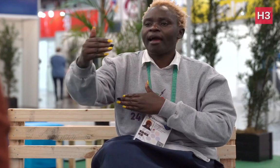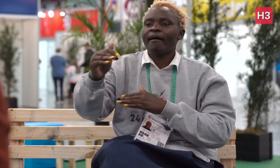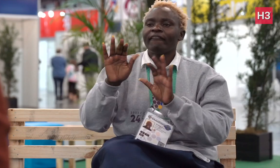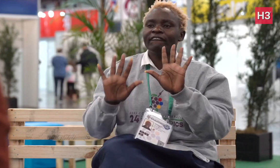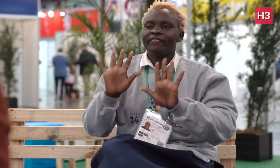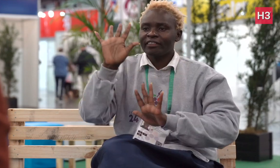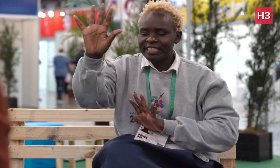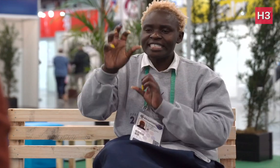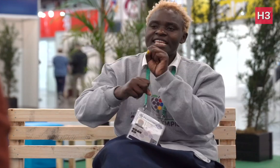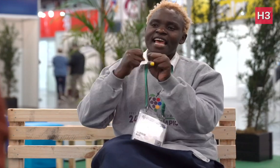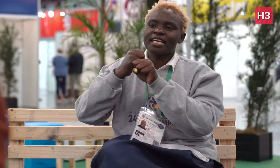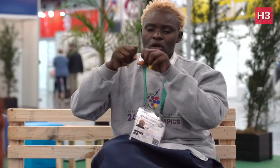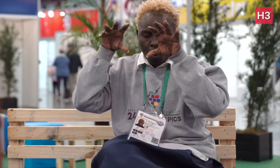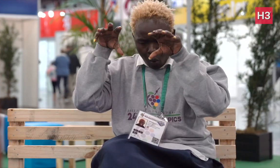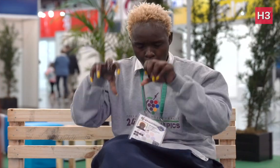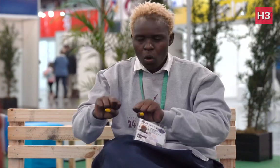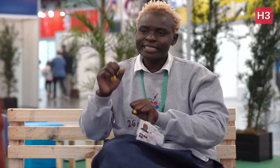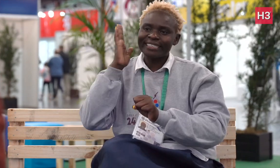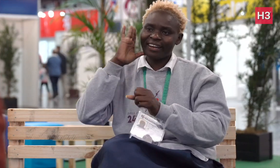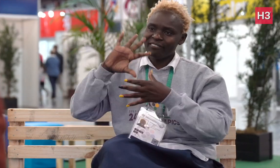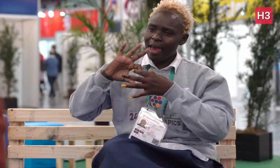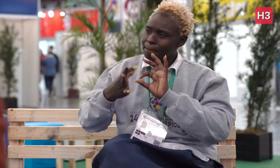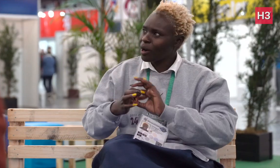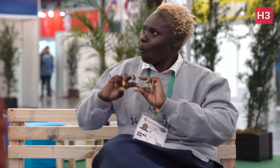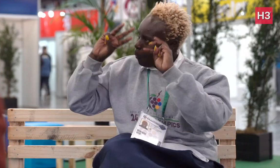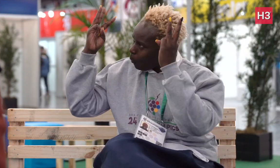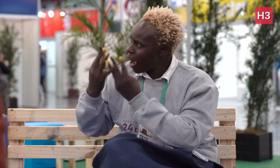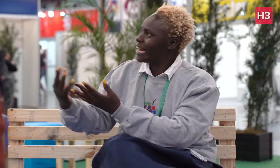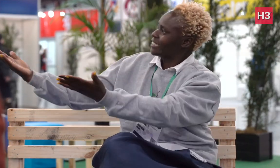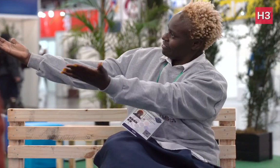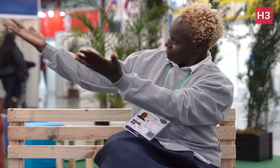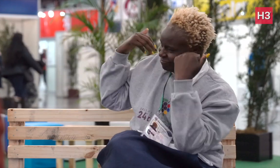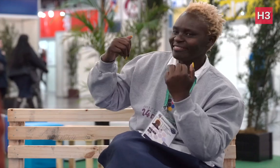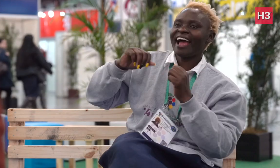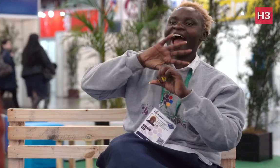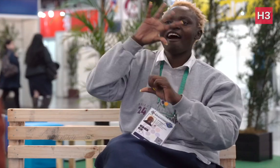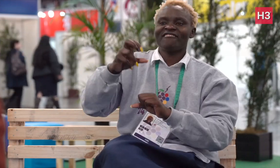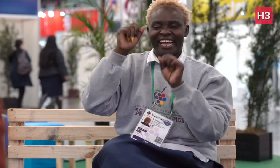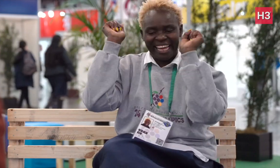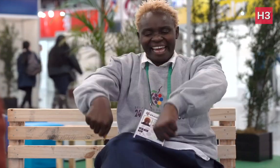Africa can host the Deaflympics, and welcome the world to visit us!